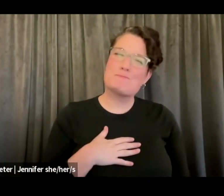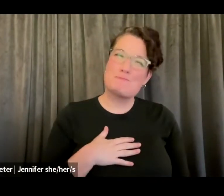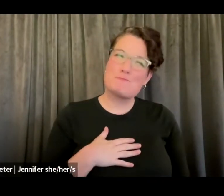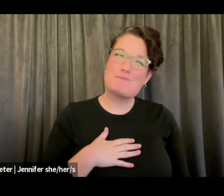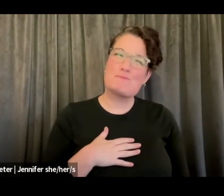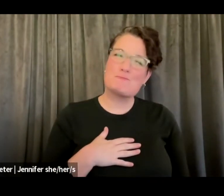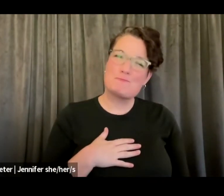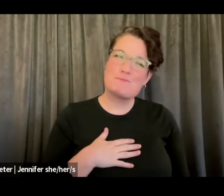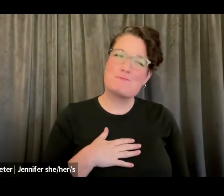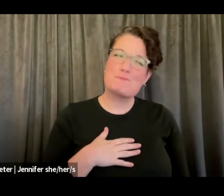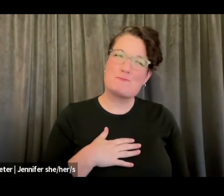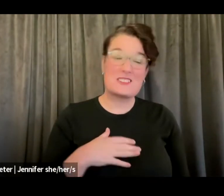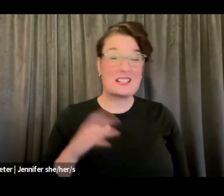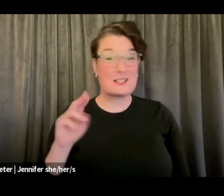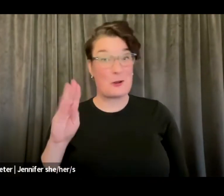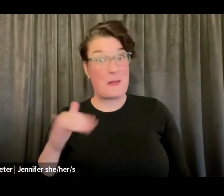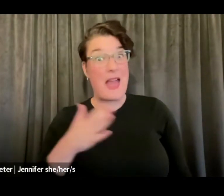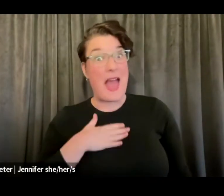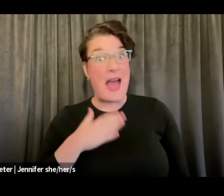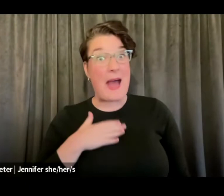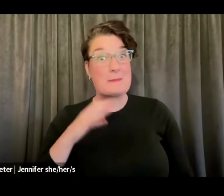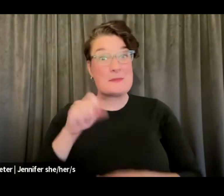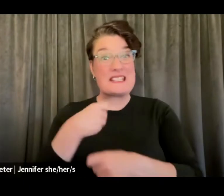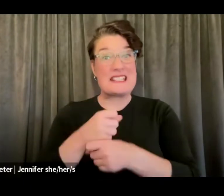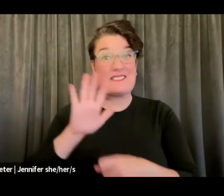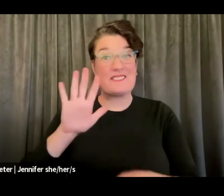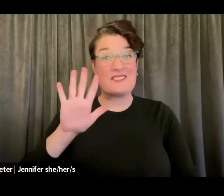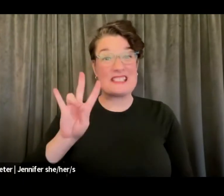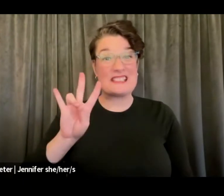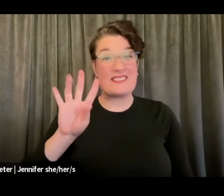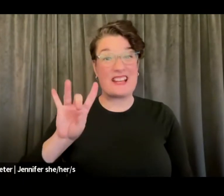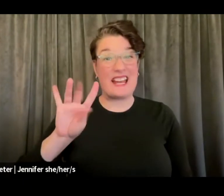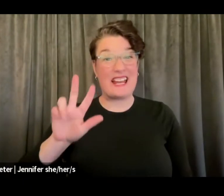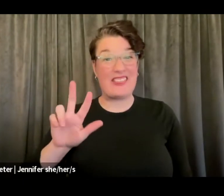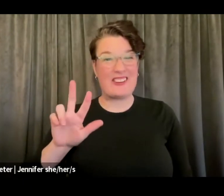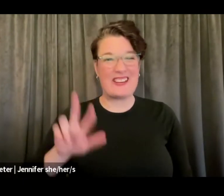Lukaza: mm-hmm Nomy: Happy 5783. Hmm